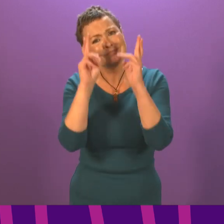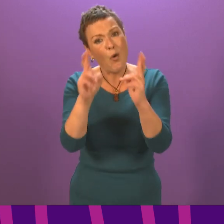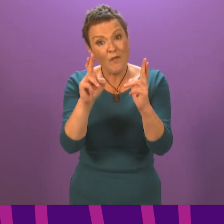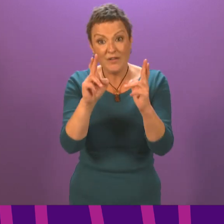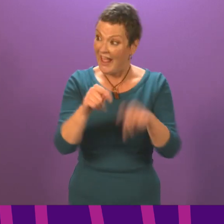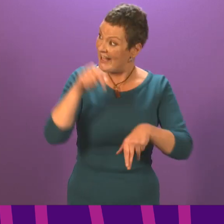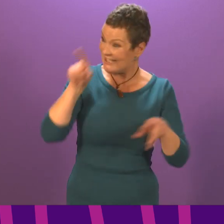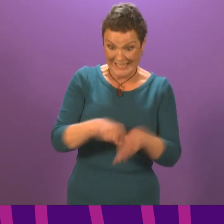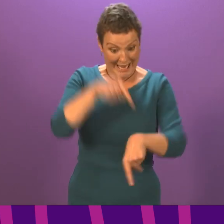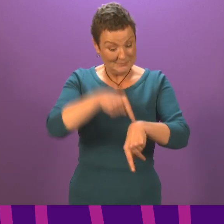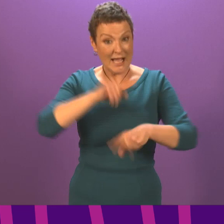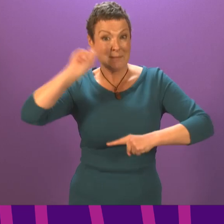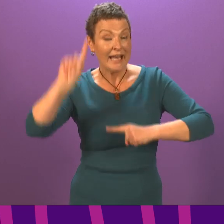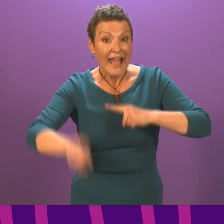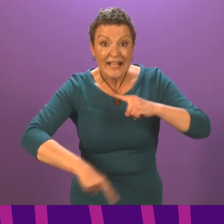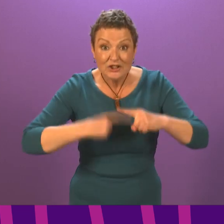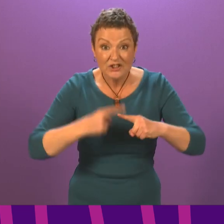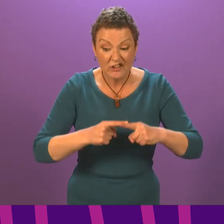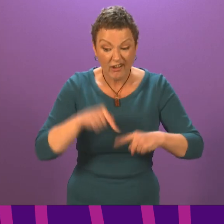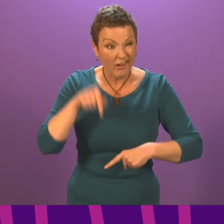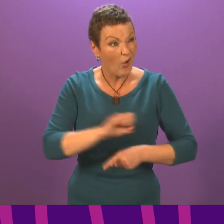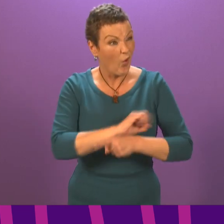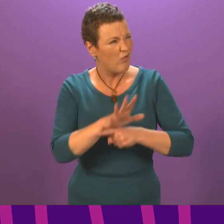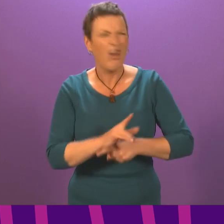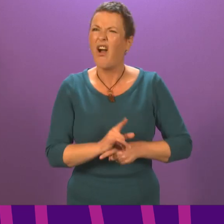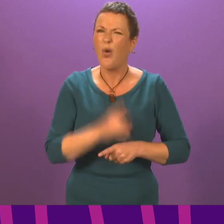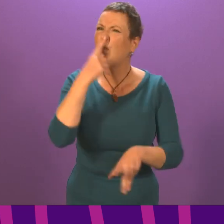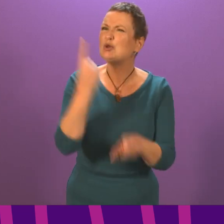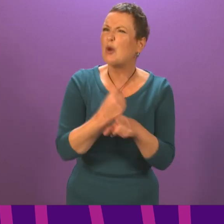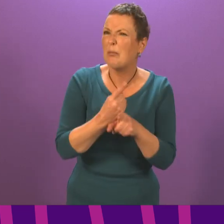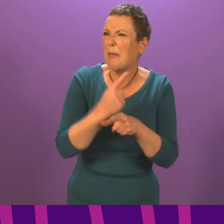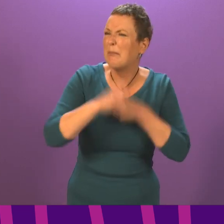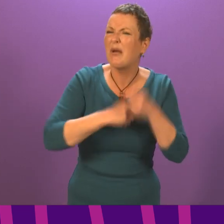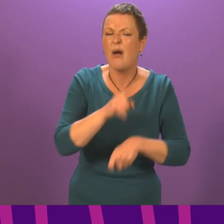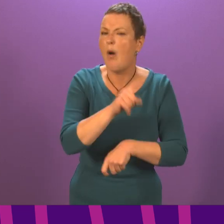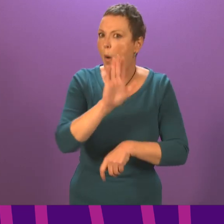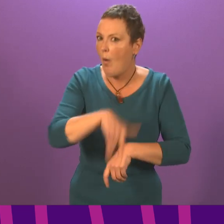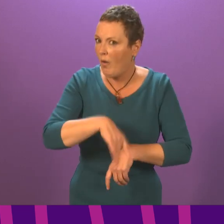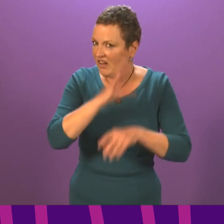time next year, all of this will be starting to fade into a bad memory and we will be looking